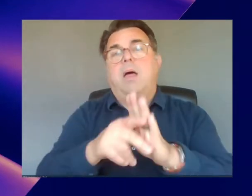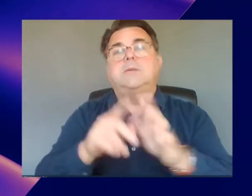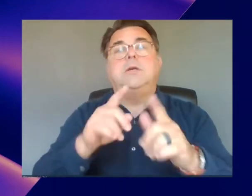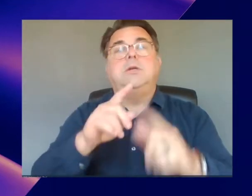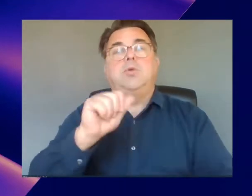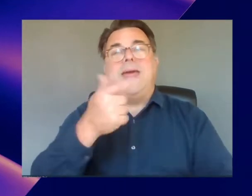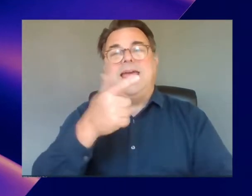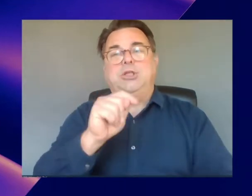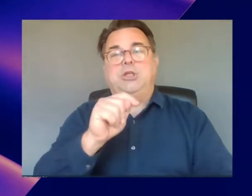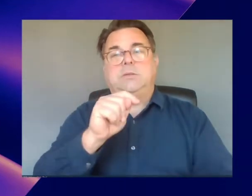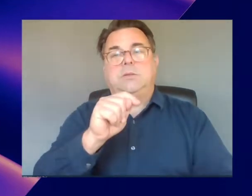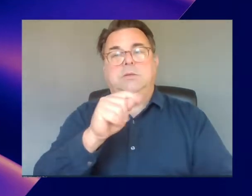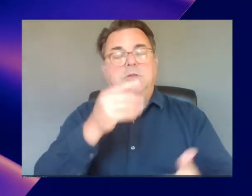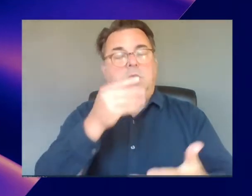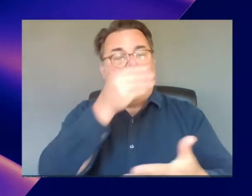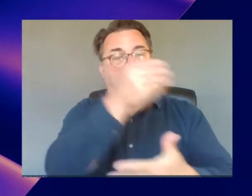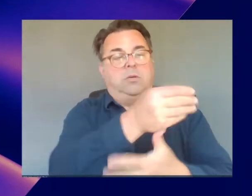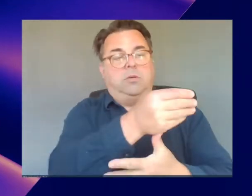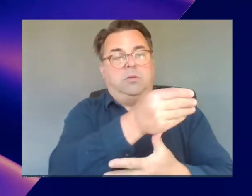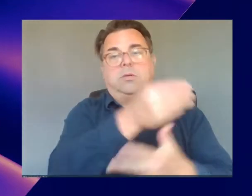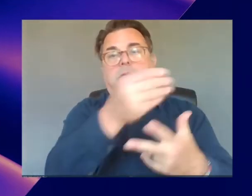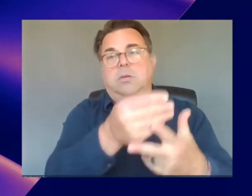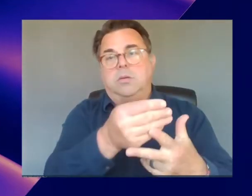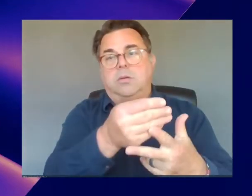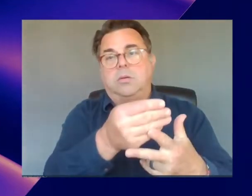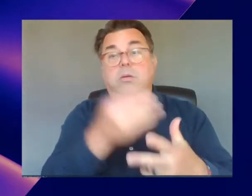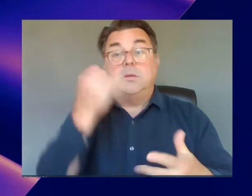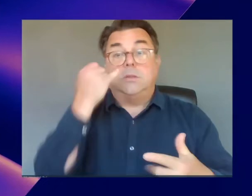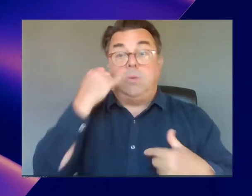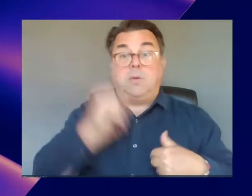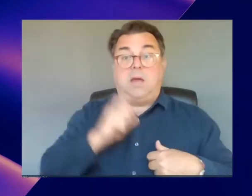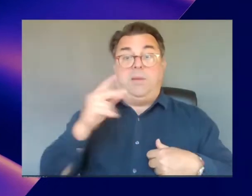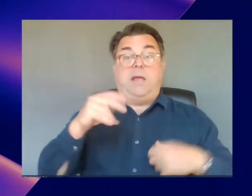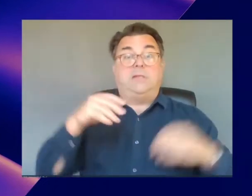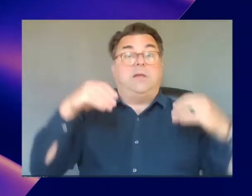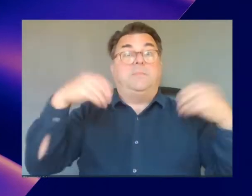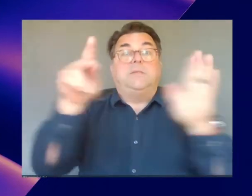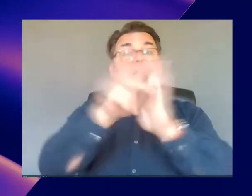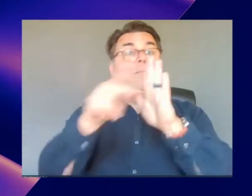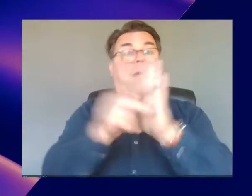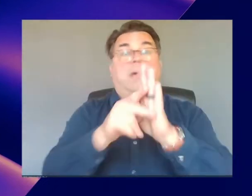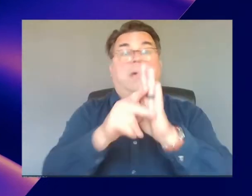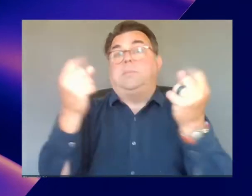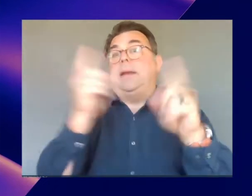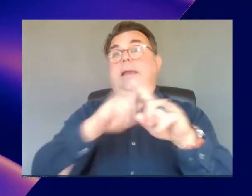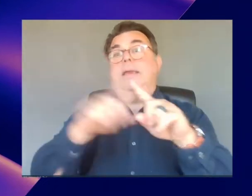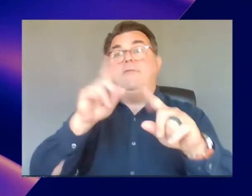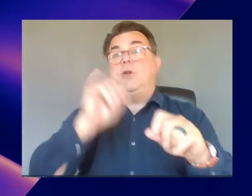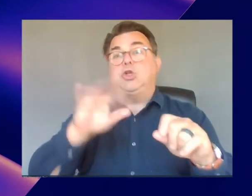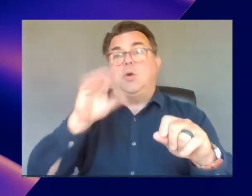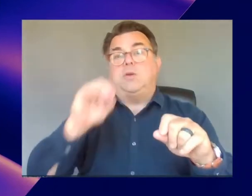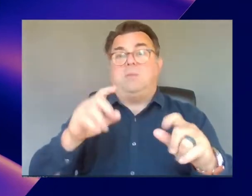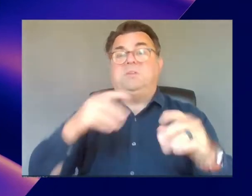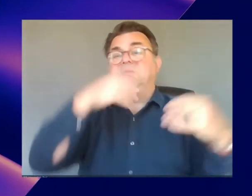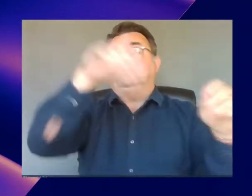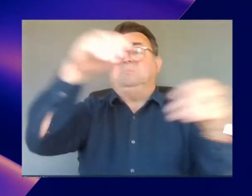Let's say, and the agent, right, if I am an agent, I'll be selling policies to many insurance companies, right? Right. - I mean, I'll try to see